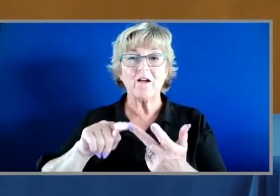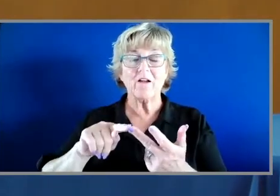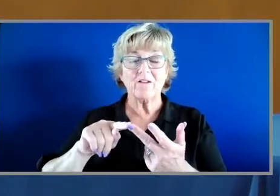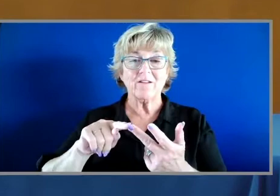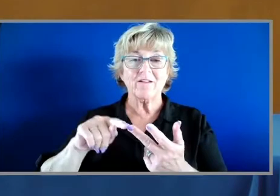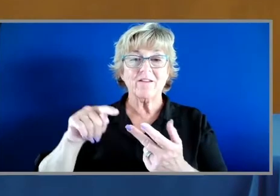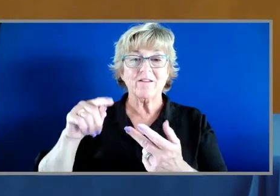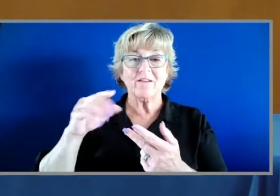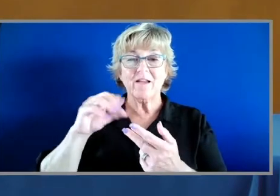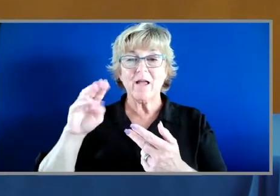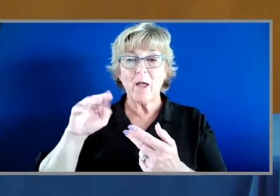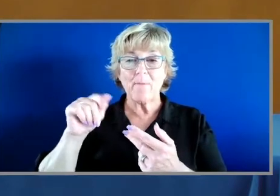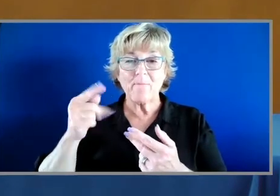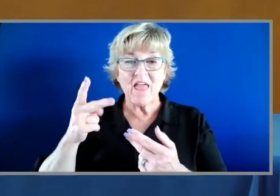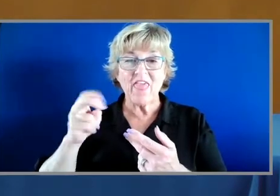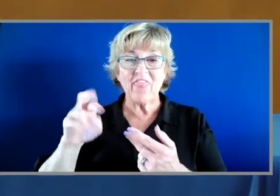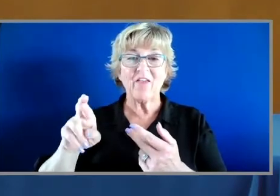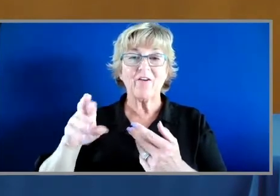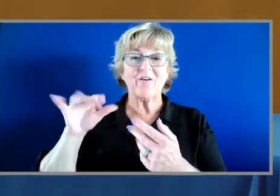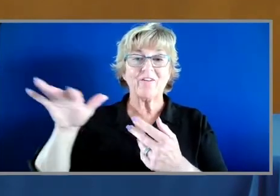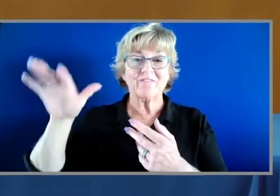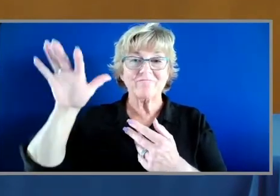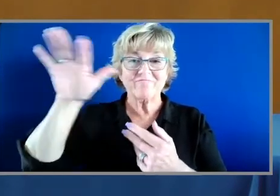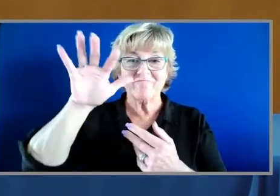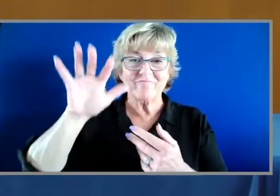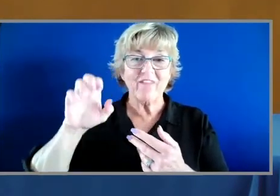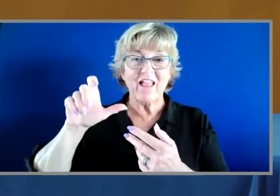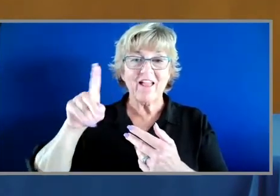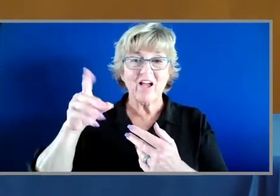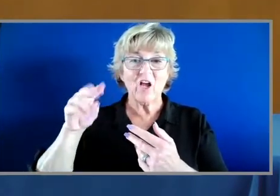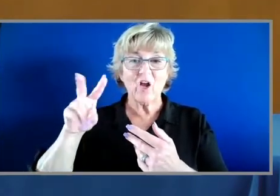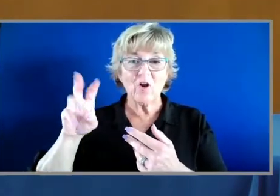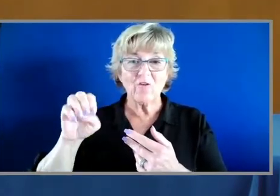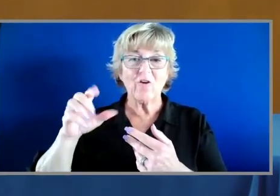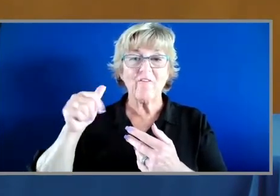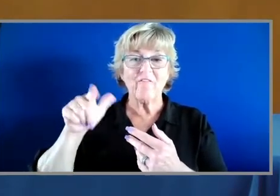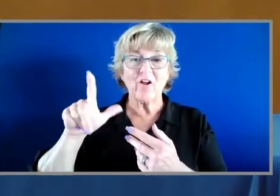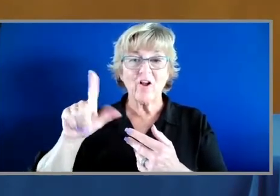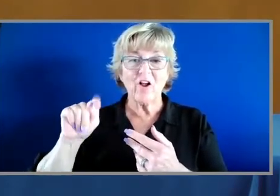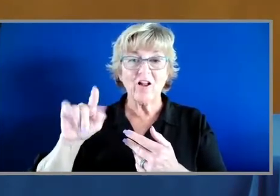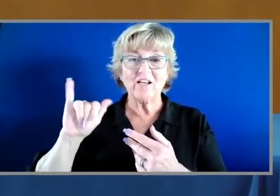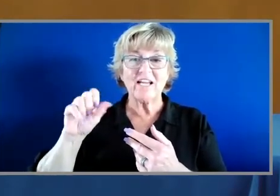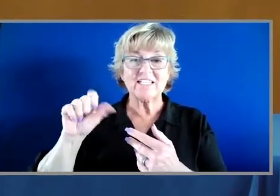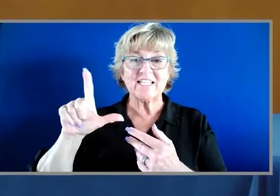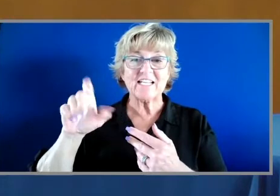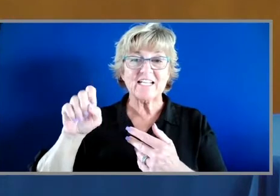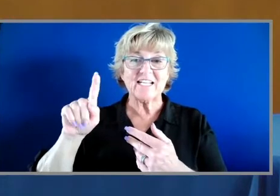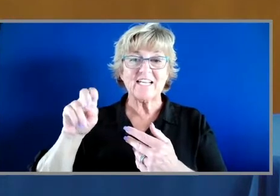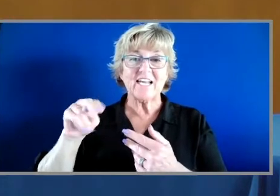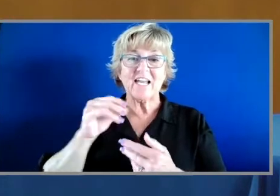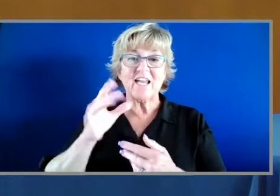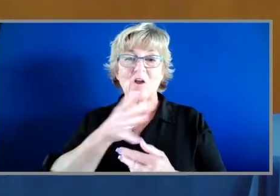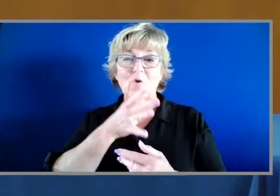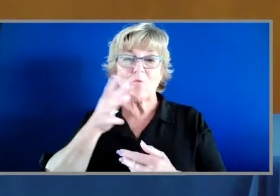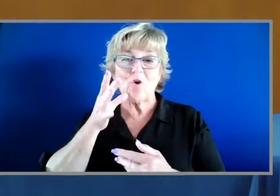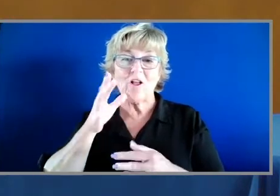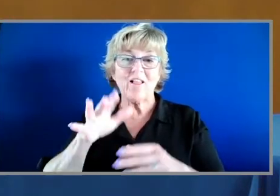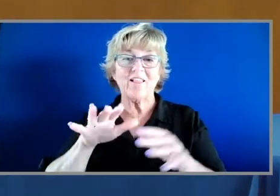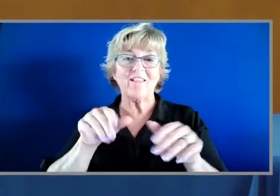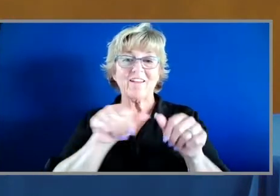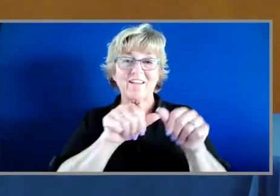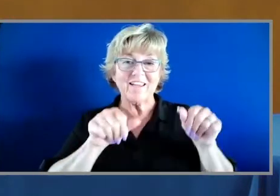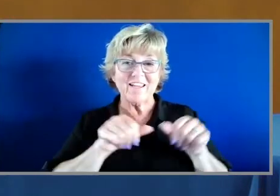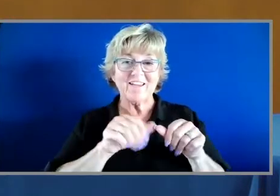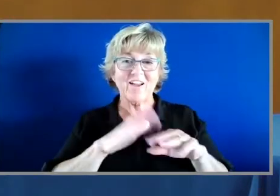Studio: Riviera independence of major and vineyard area city veil grove golf Elton and many rural areas throughout the